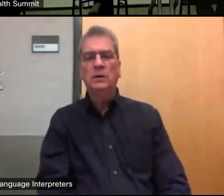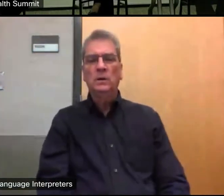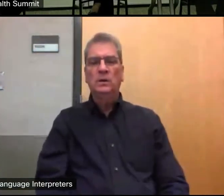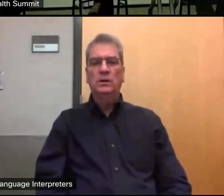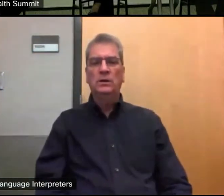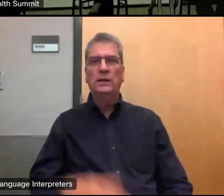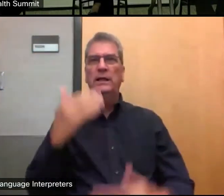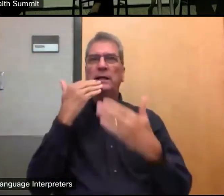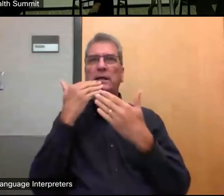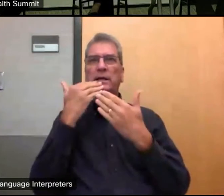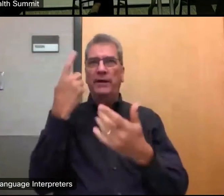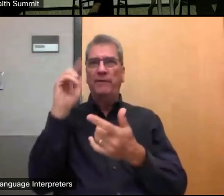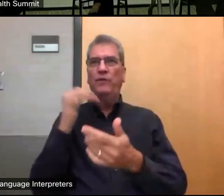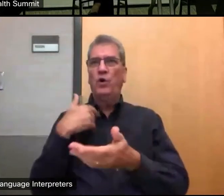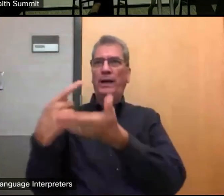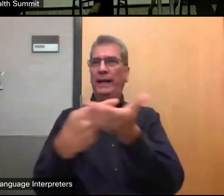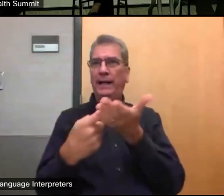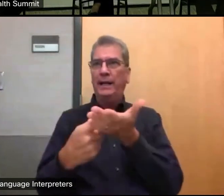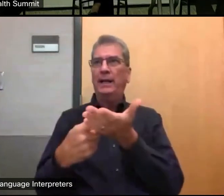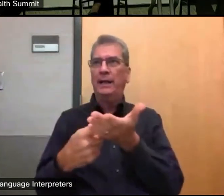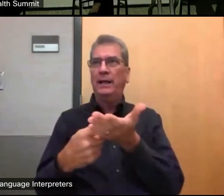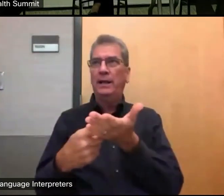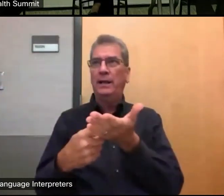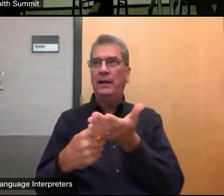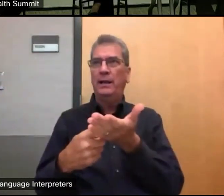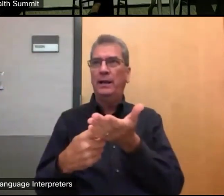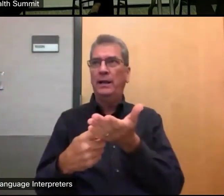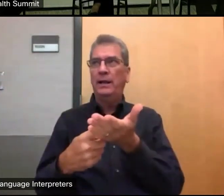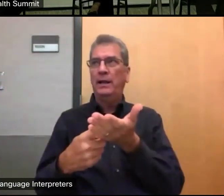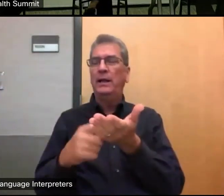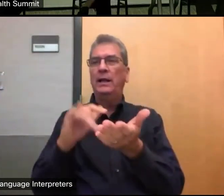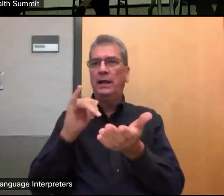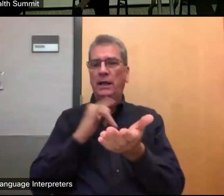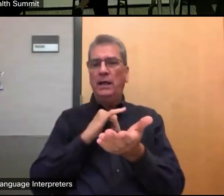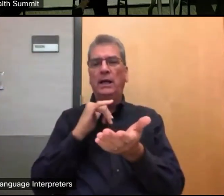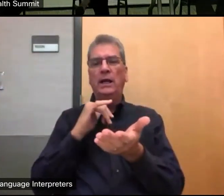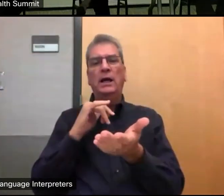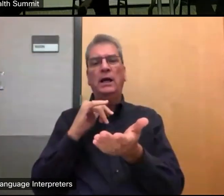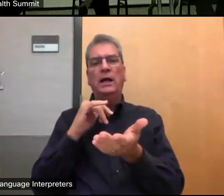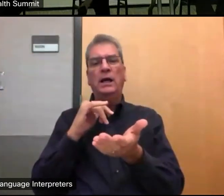for the kind of discussion I ask. 1 of the points that you mentioned that is getting